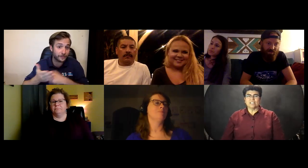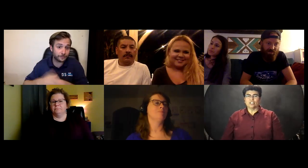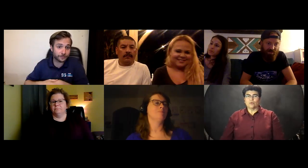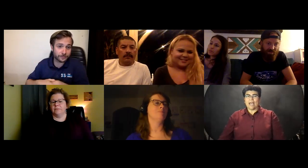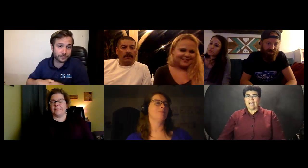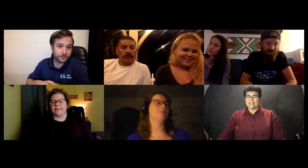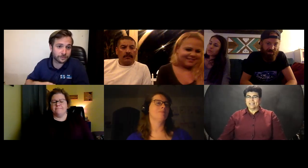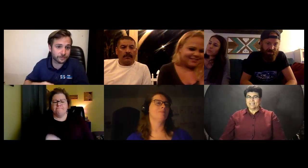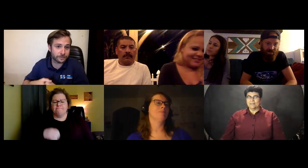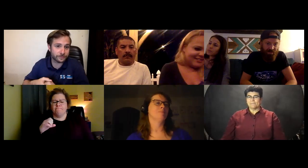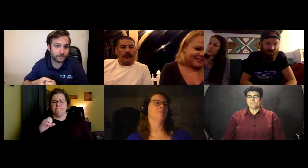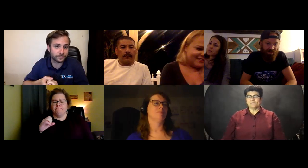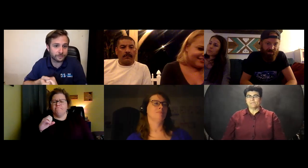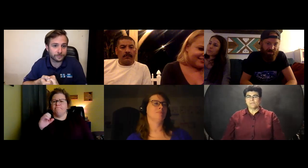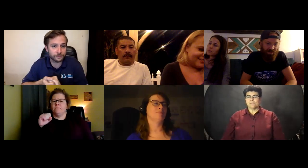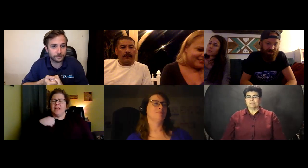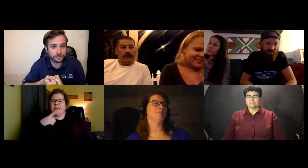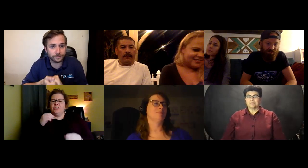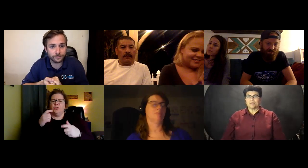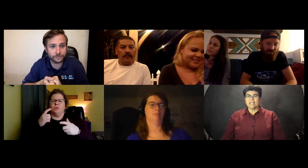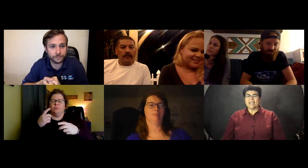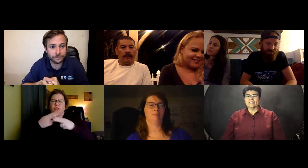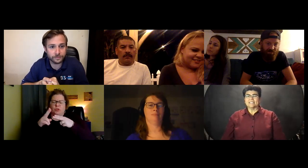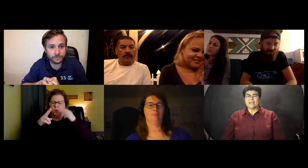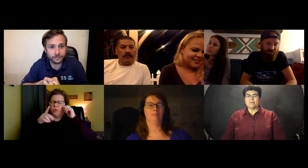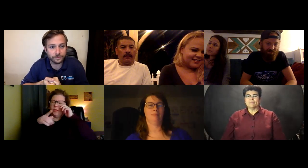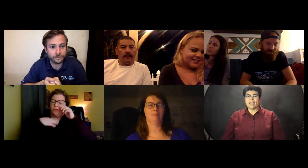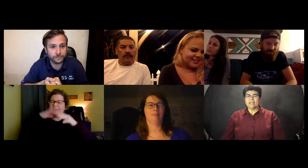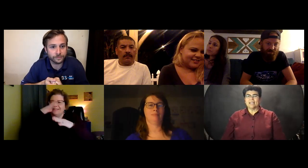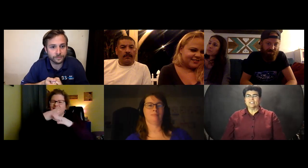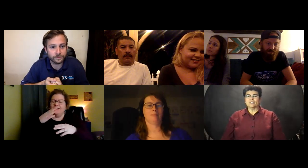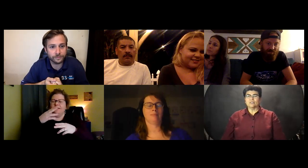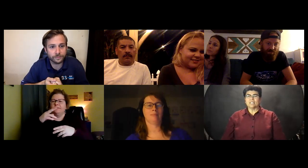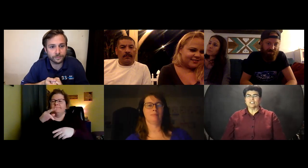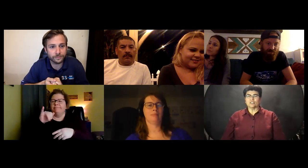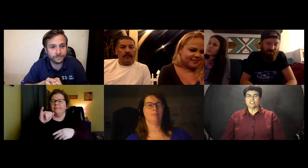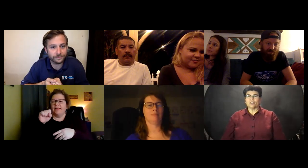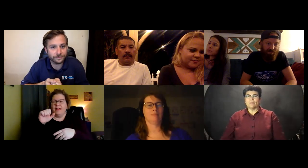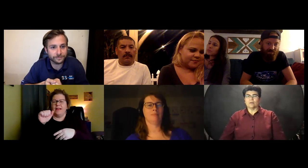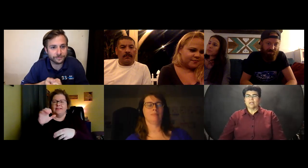you want to add anything yes um i'd like to tell a short story